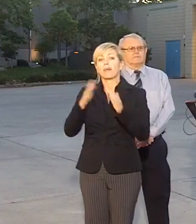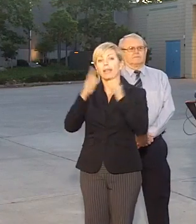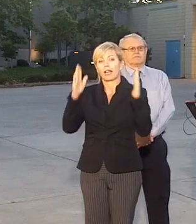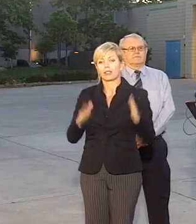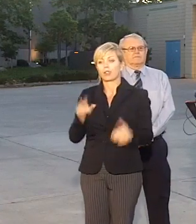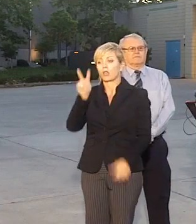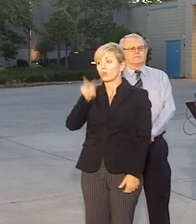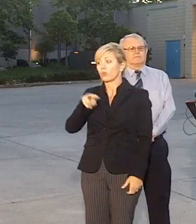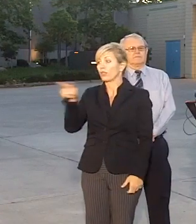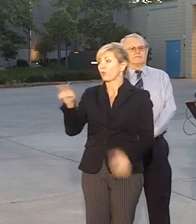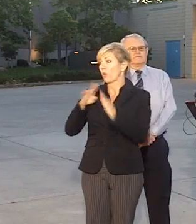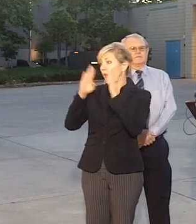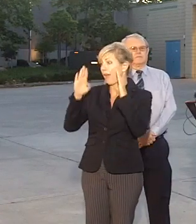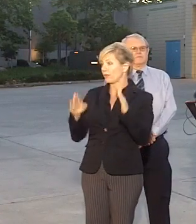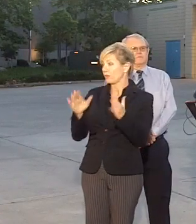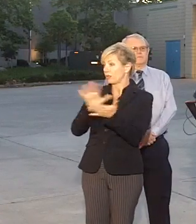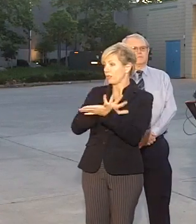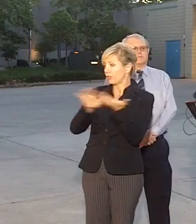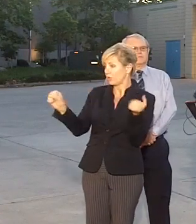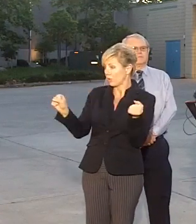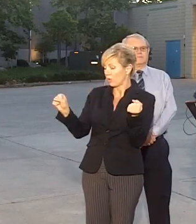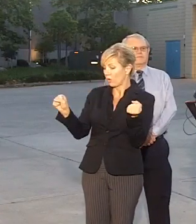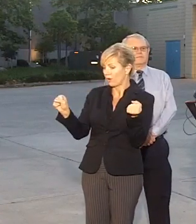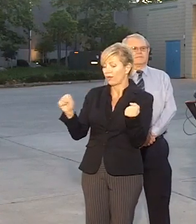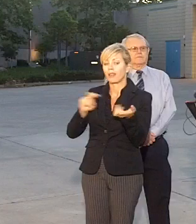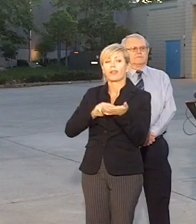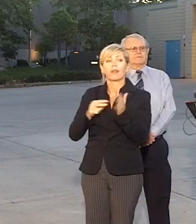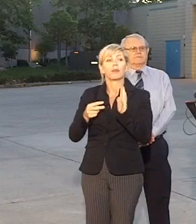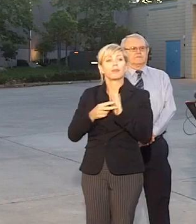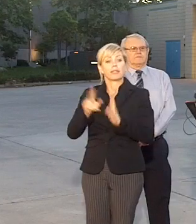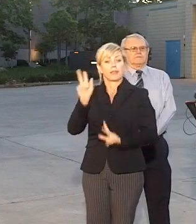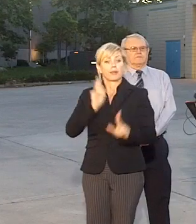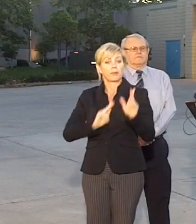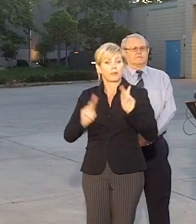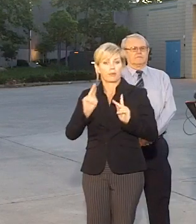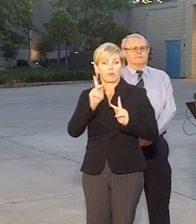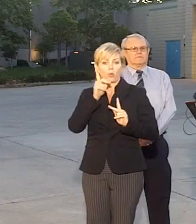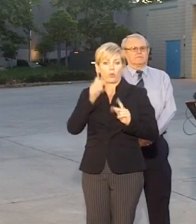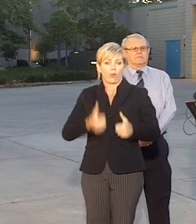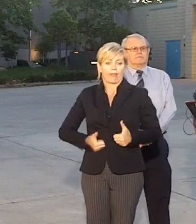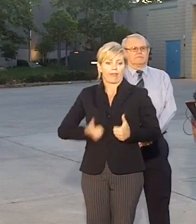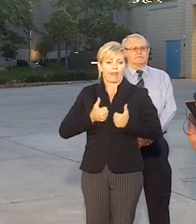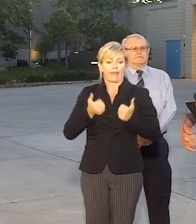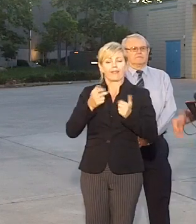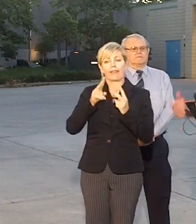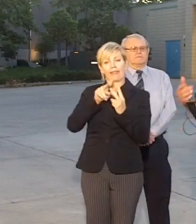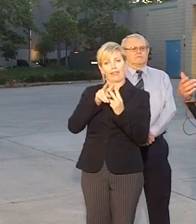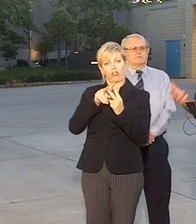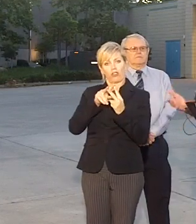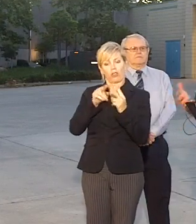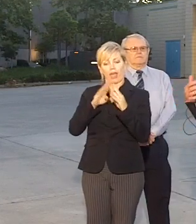destroyed that would be the occupant sees that people live in whether that's a home